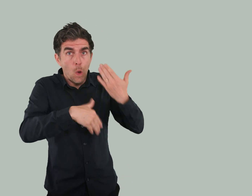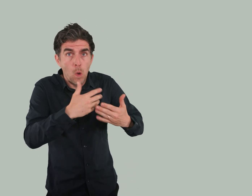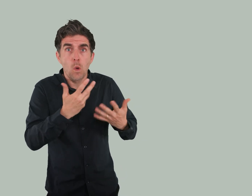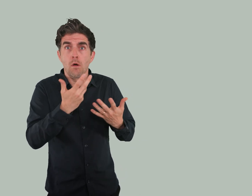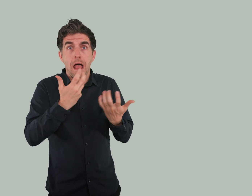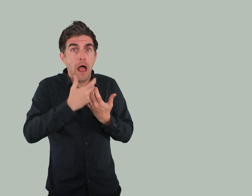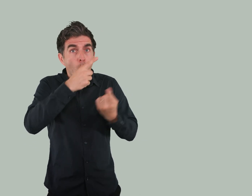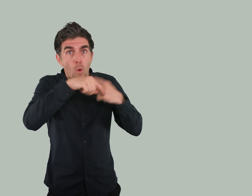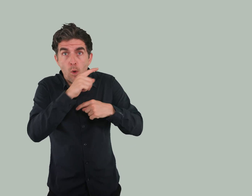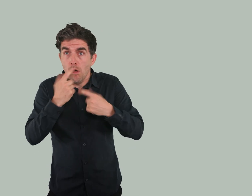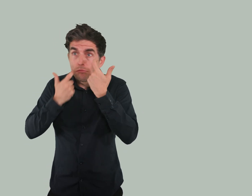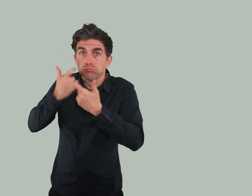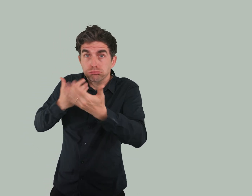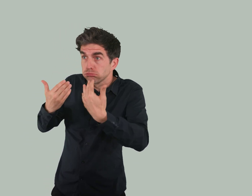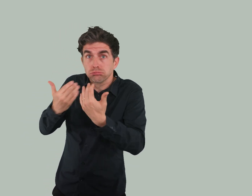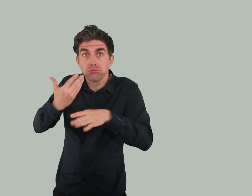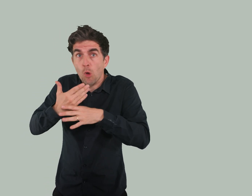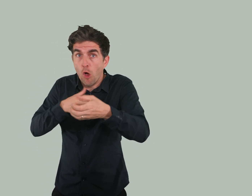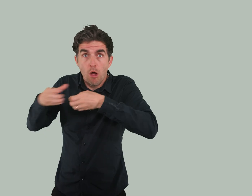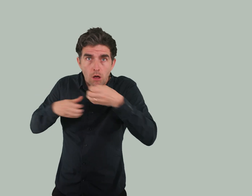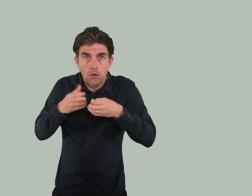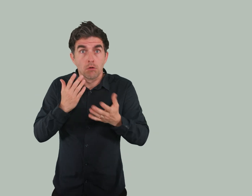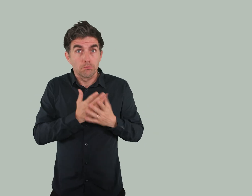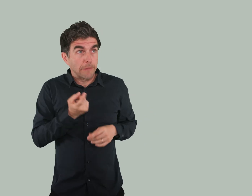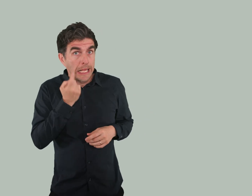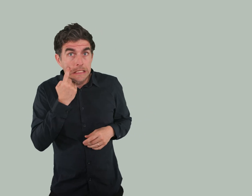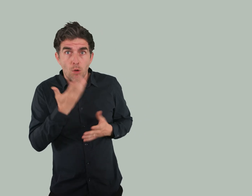how the labour market is structured, how employers recruit,